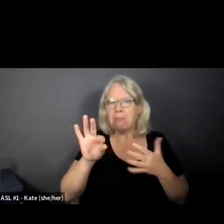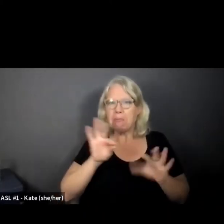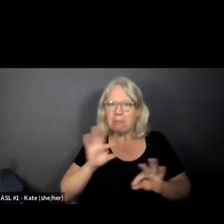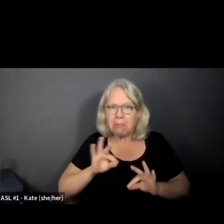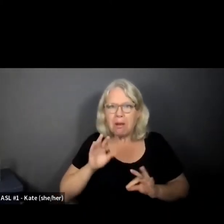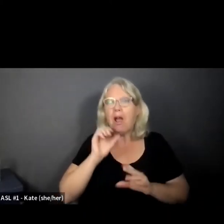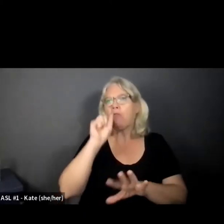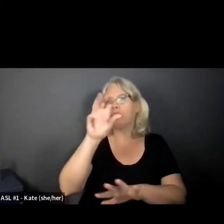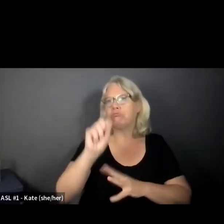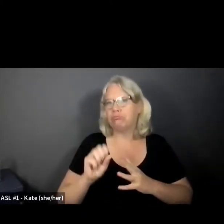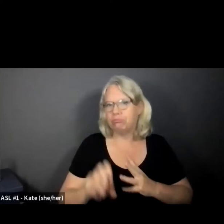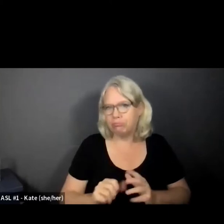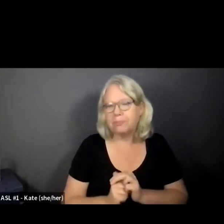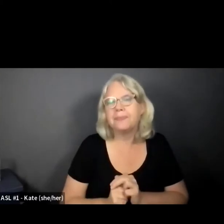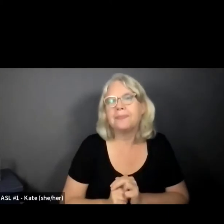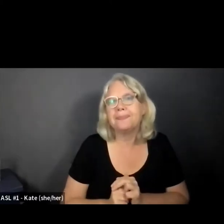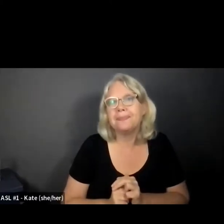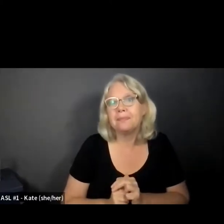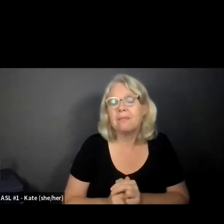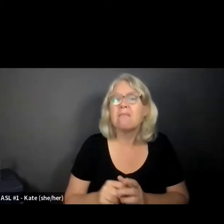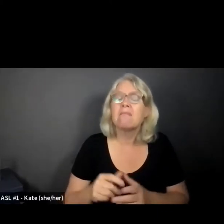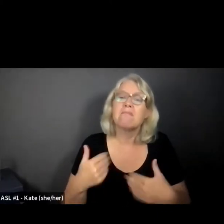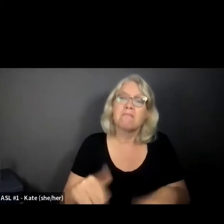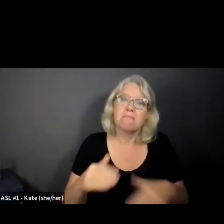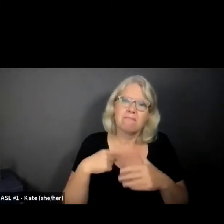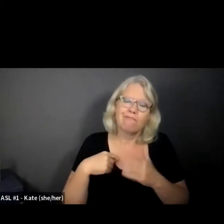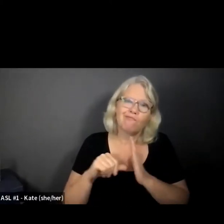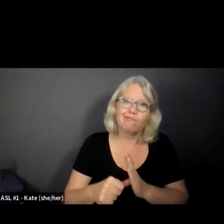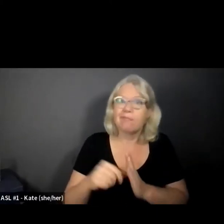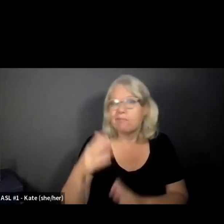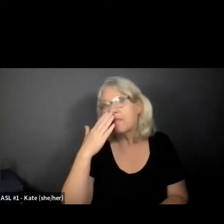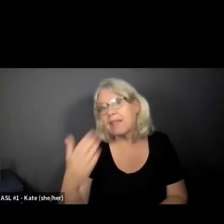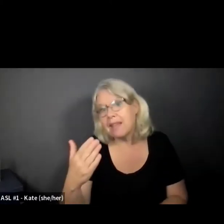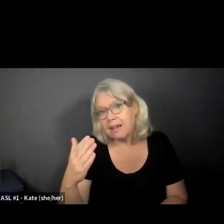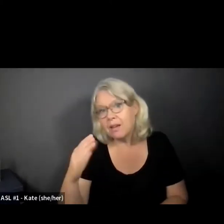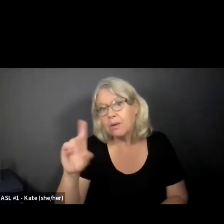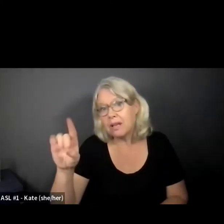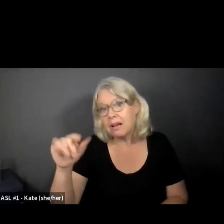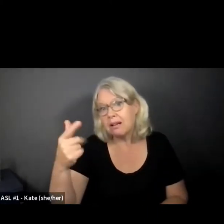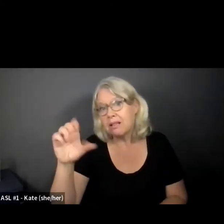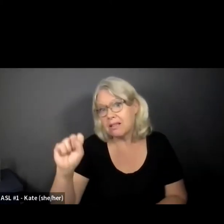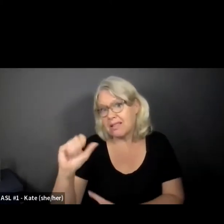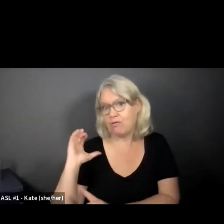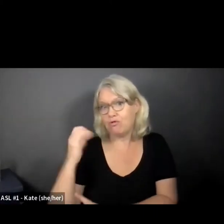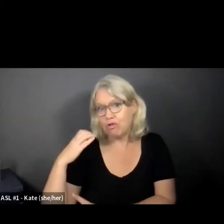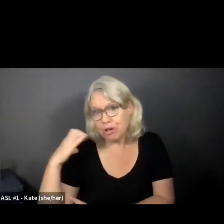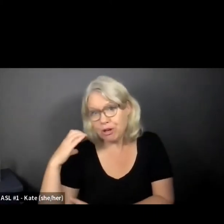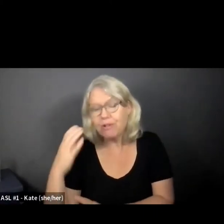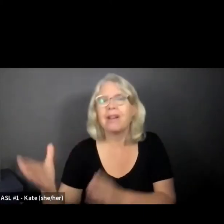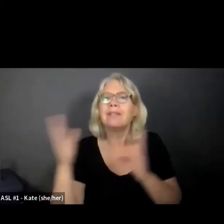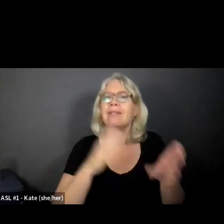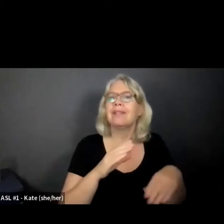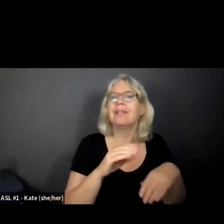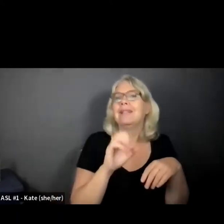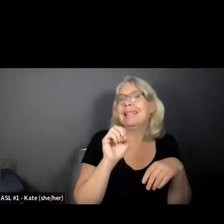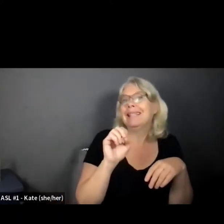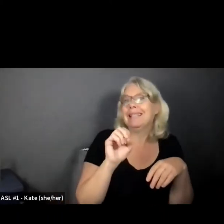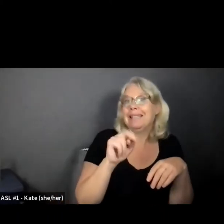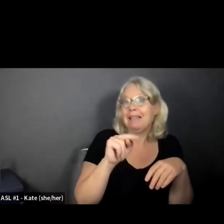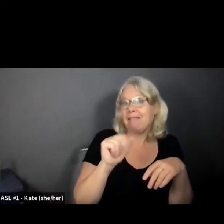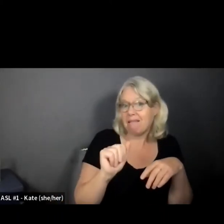AND ALSO, OUR BRILLIANT KEYNOTE SPEAKER, ENA CHADHA FOR SHARING HER REFLECTIONS AND INSIGHT